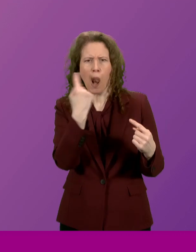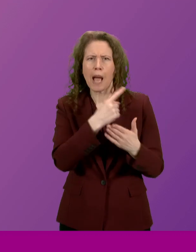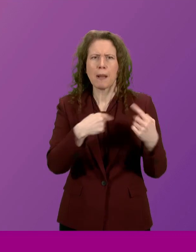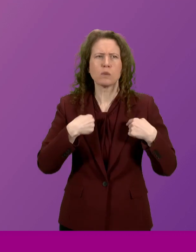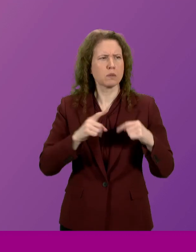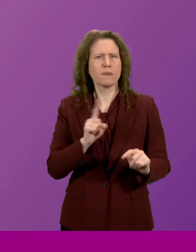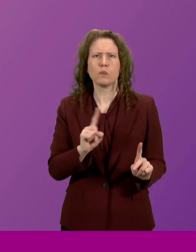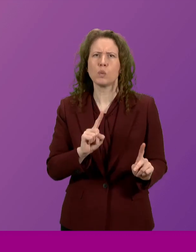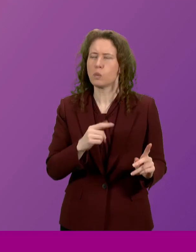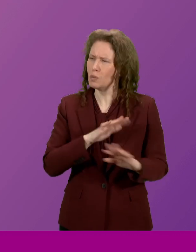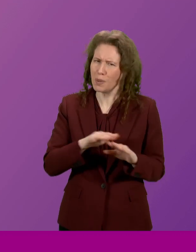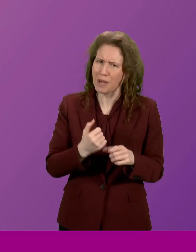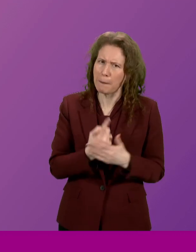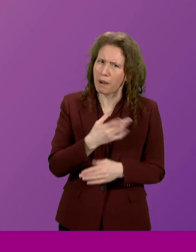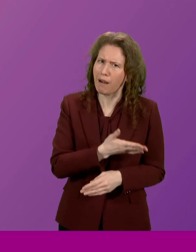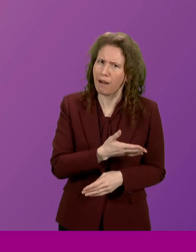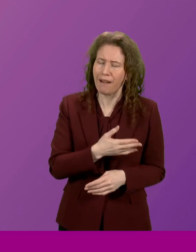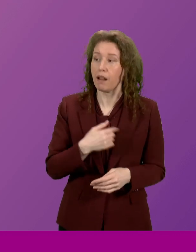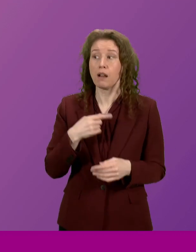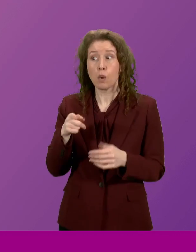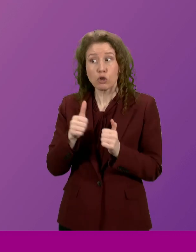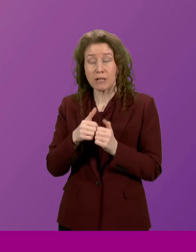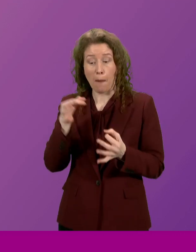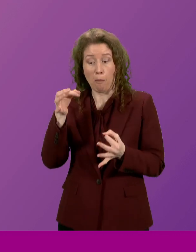Does the First Minister agree that political leaders everywhere must